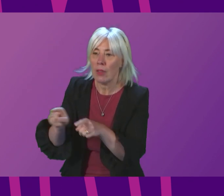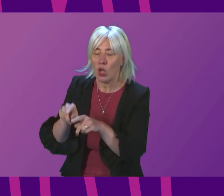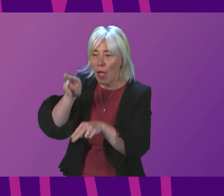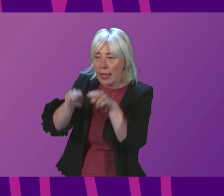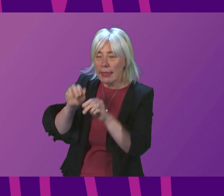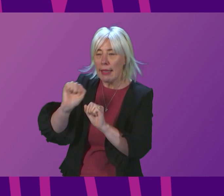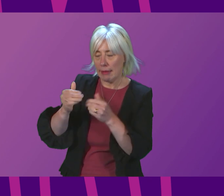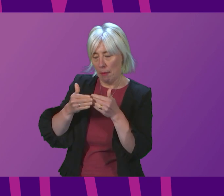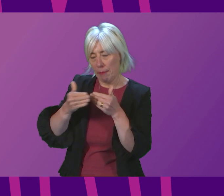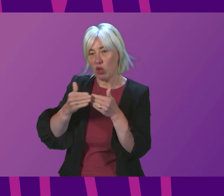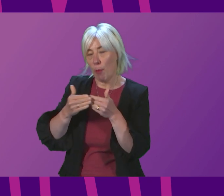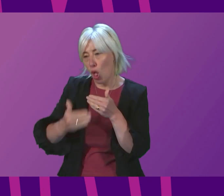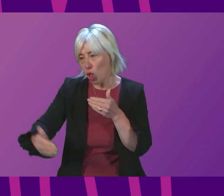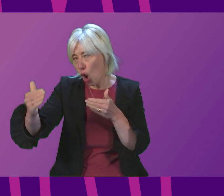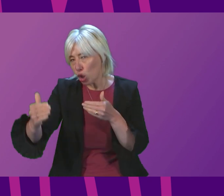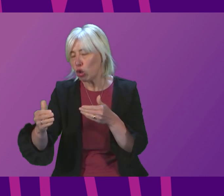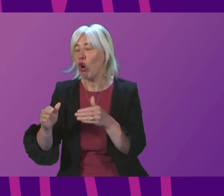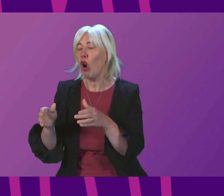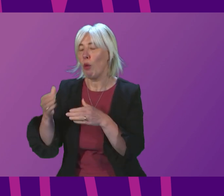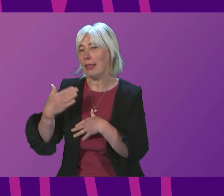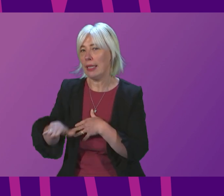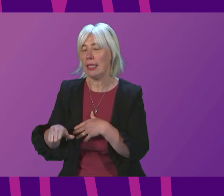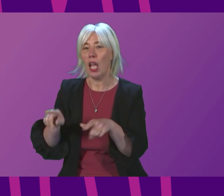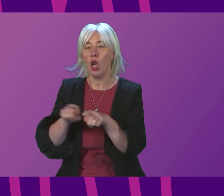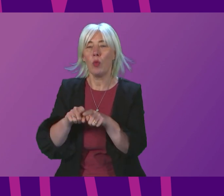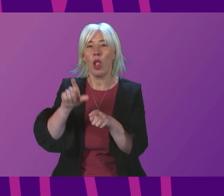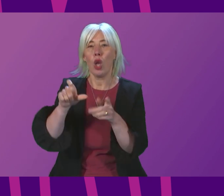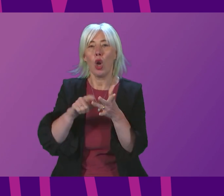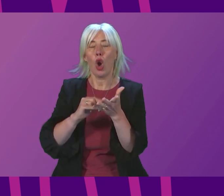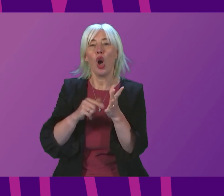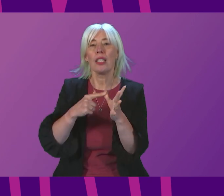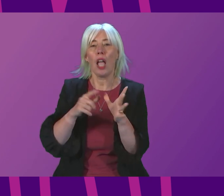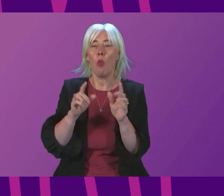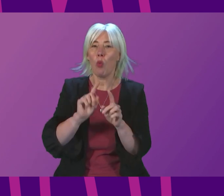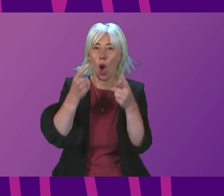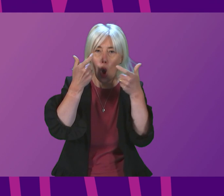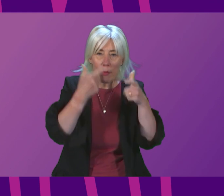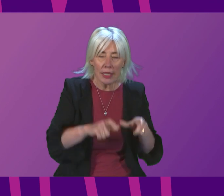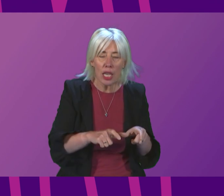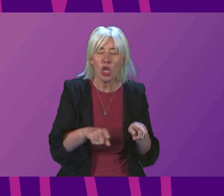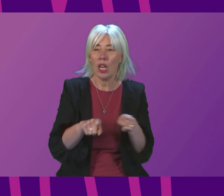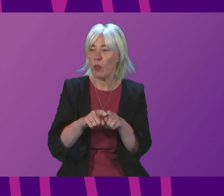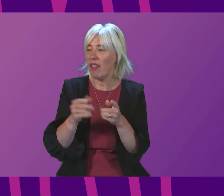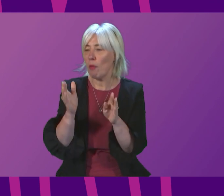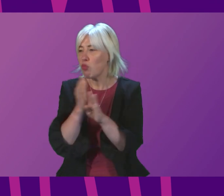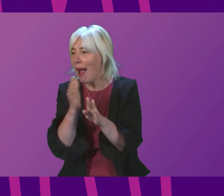We are working with the Convention of Scottish Local Authorities to provide accommodation, as well as exploring all viable public and private sector housing options and, of course,